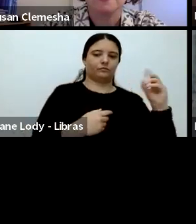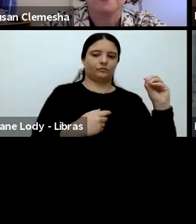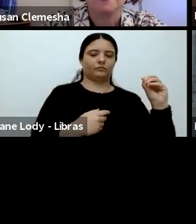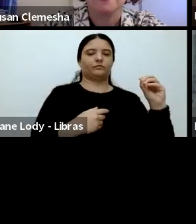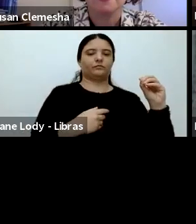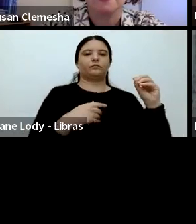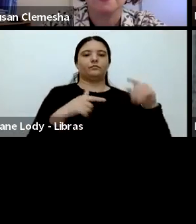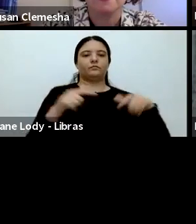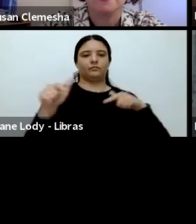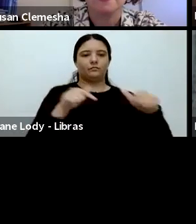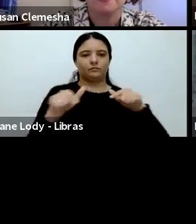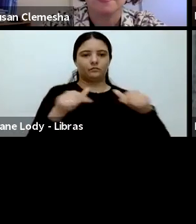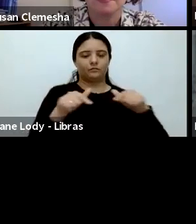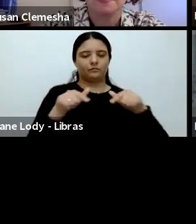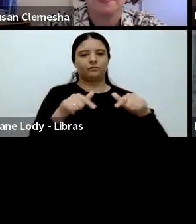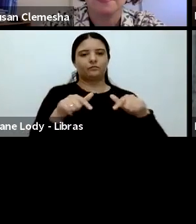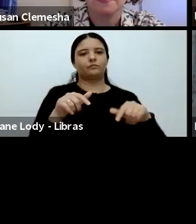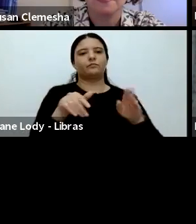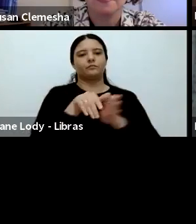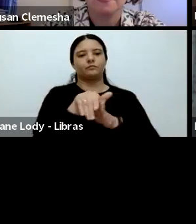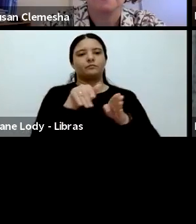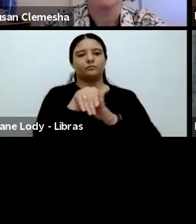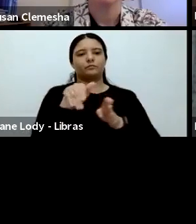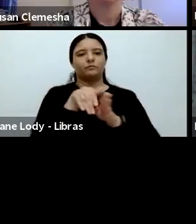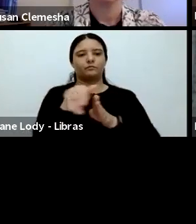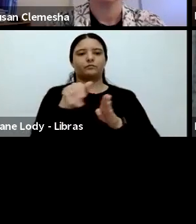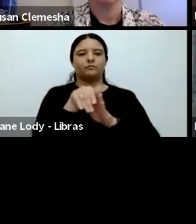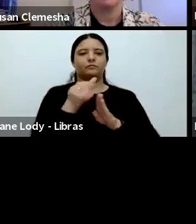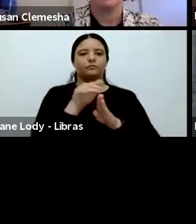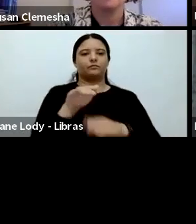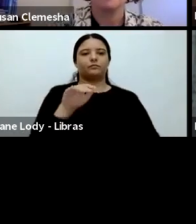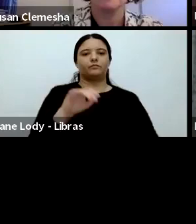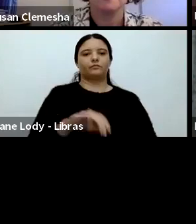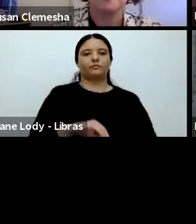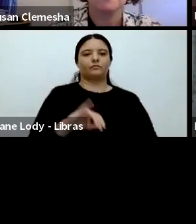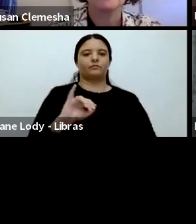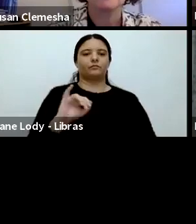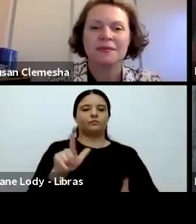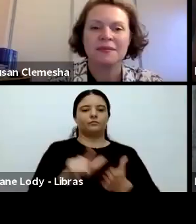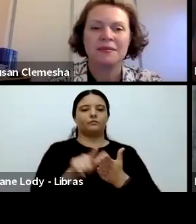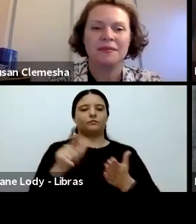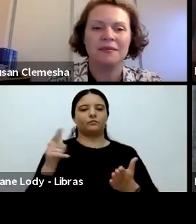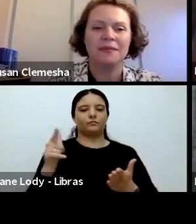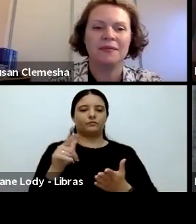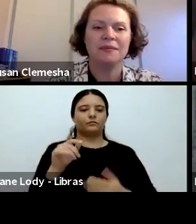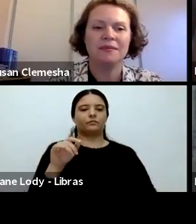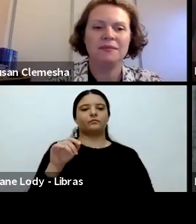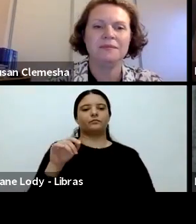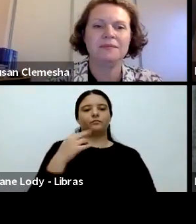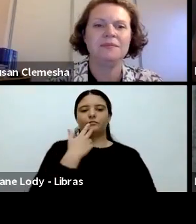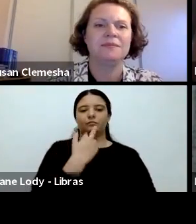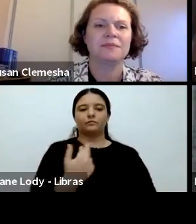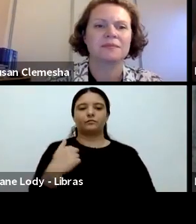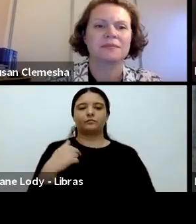20 is served as the faculty advisor to they said it is today advisor to they said it is students editor. dited. Journal of language dited. Journal of language and Literacy education here